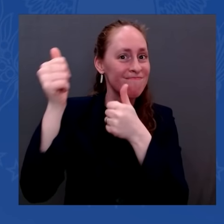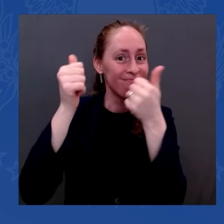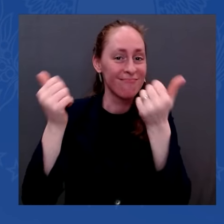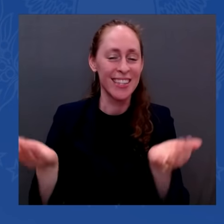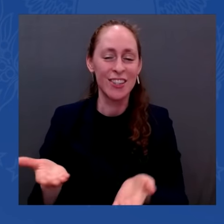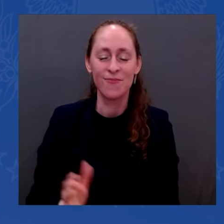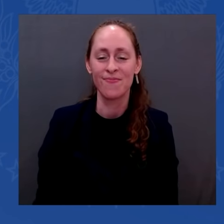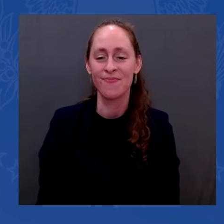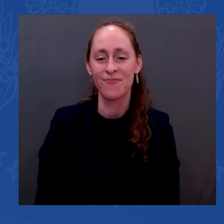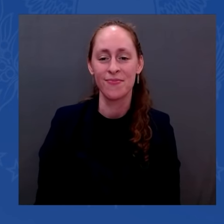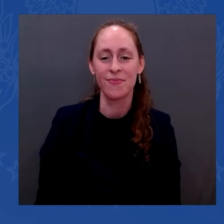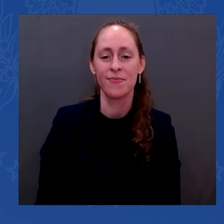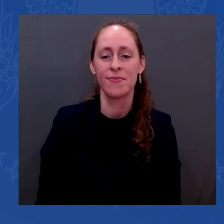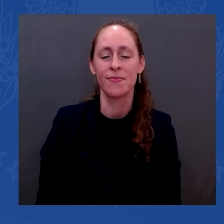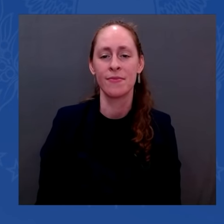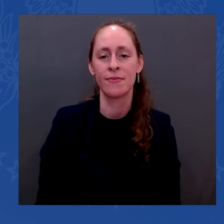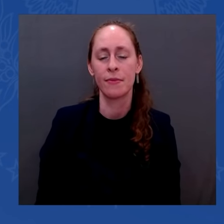I also chair the Lithium Valley Commission.